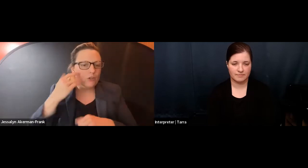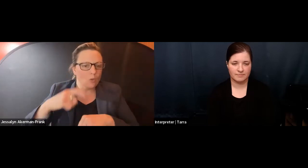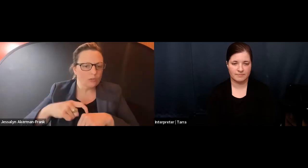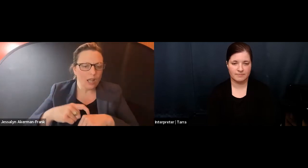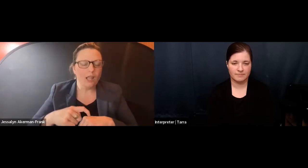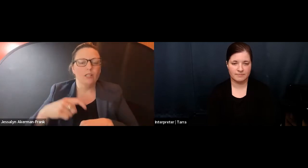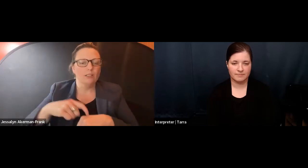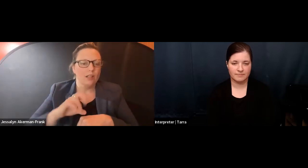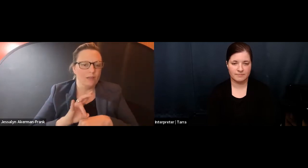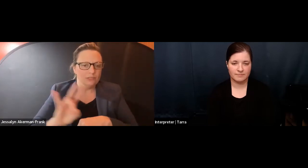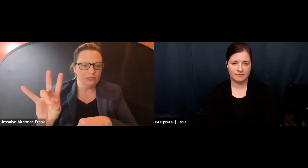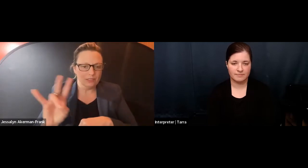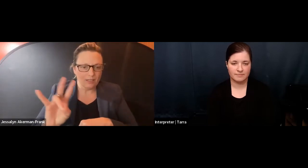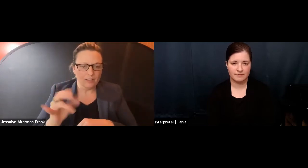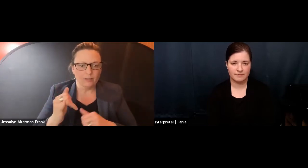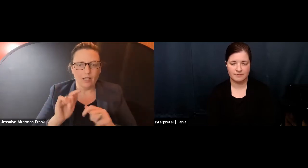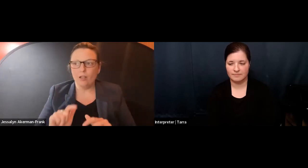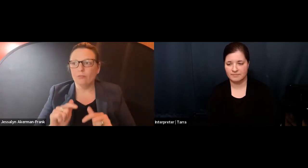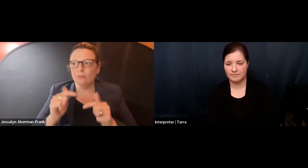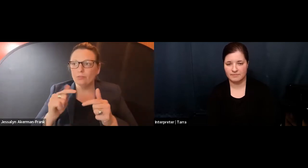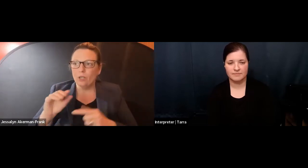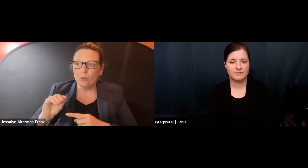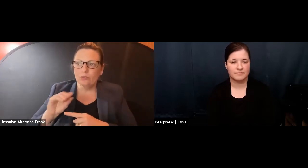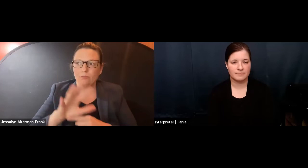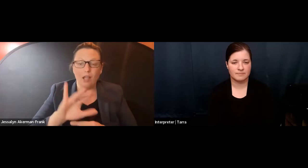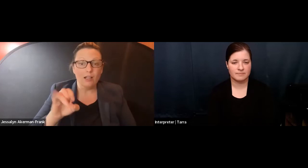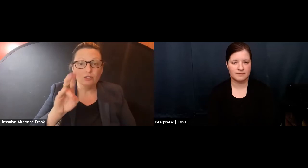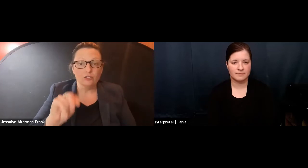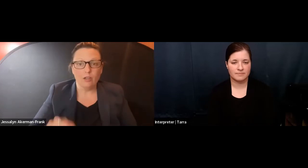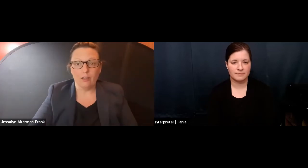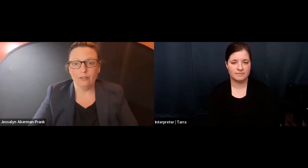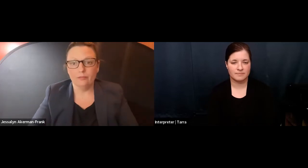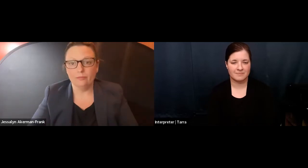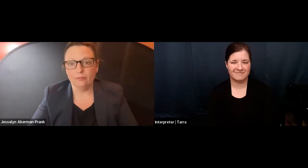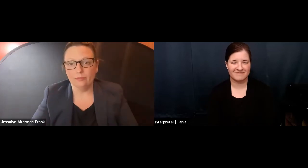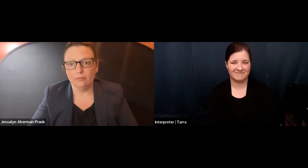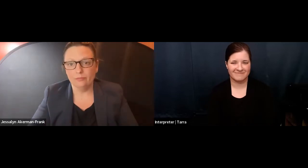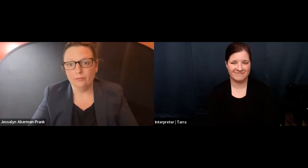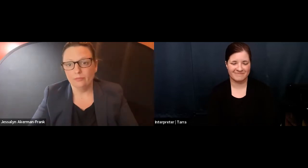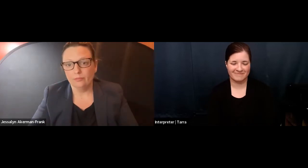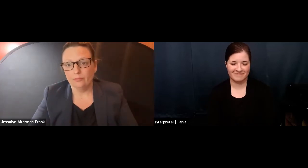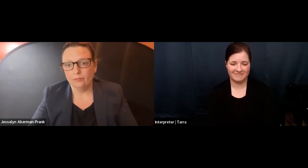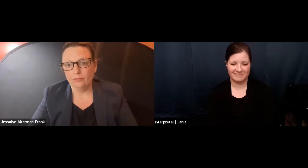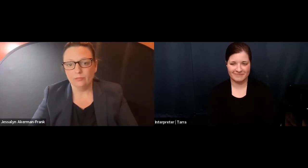I'll move on to let everybody else know, please type your questions directly to me because it does interrupt the screen readers when you send it to everyone. The time is now 7:00.